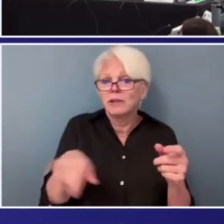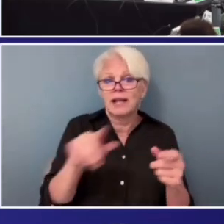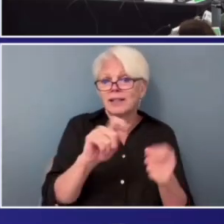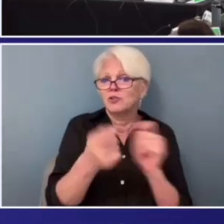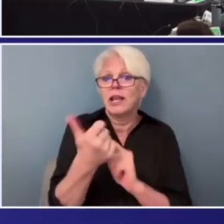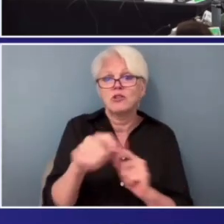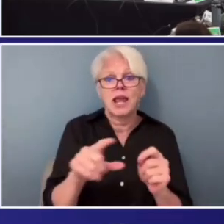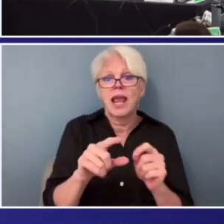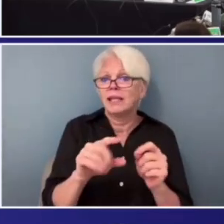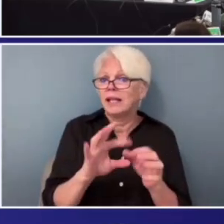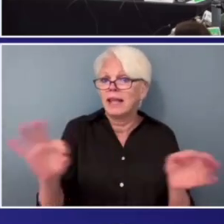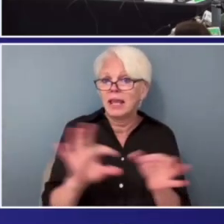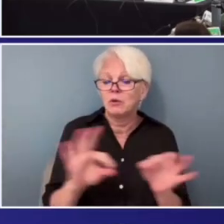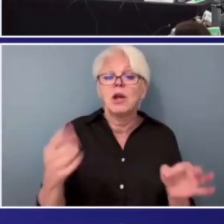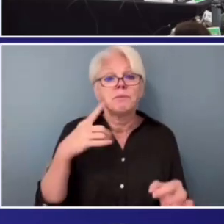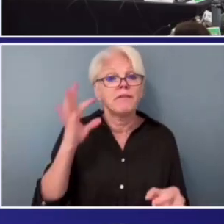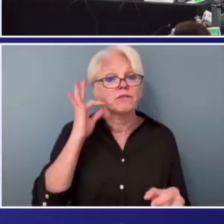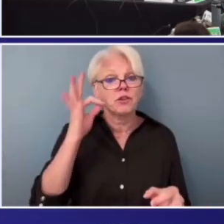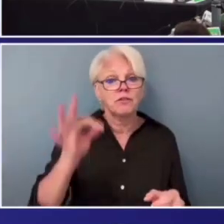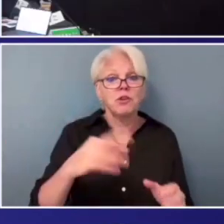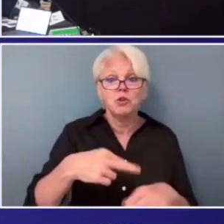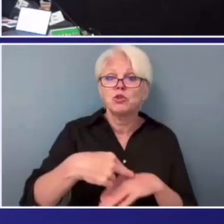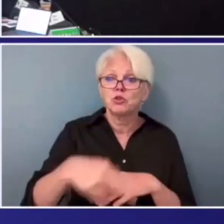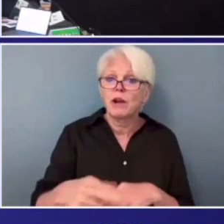reference, I would like the Secretary to